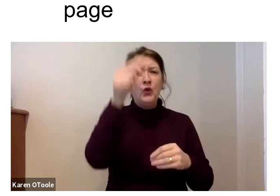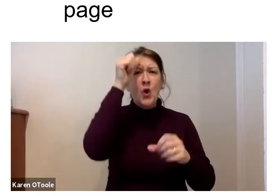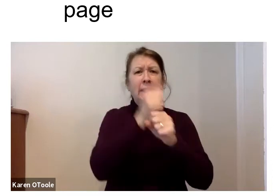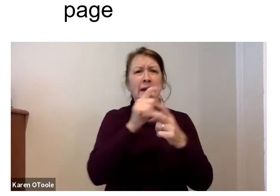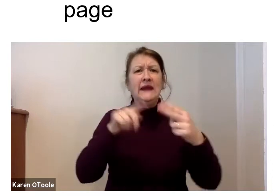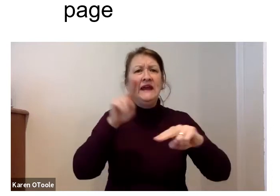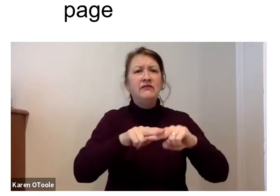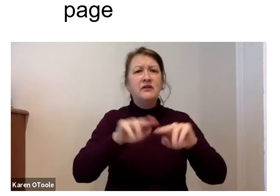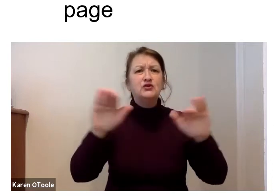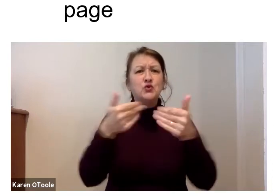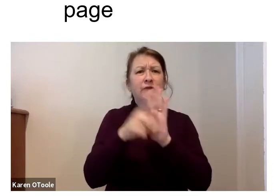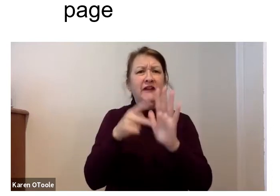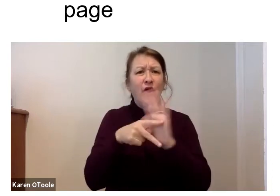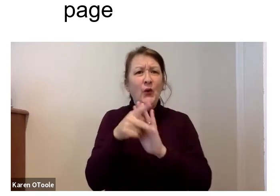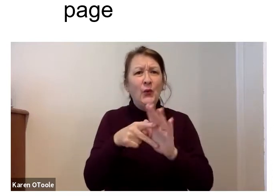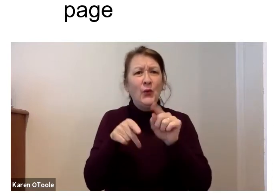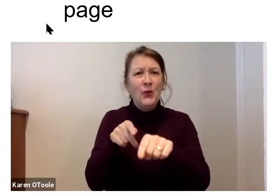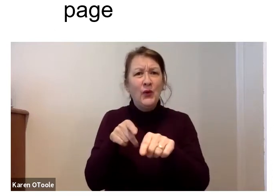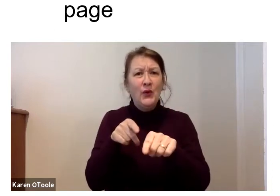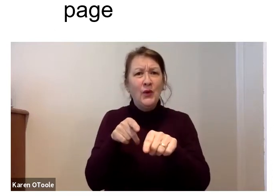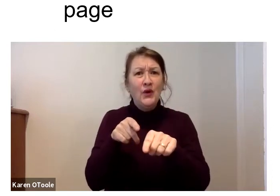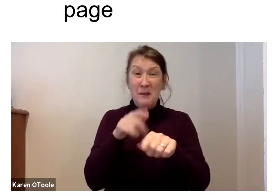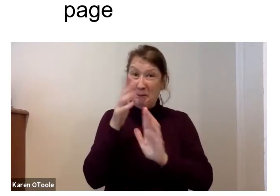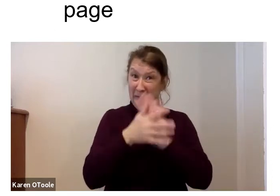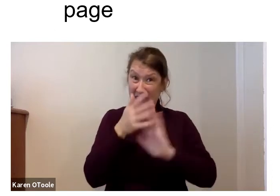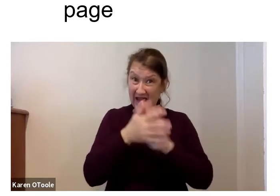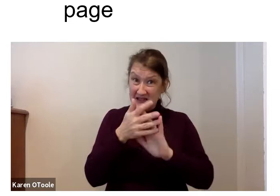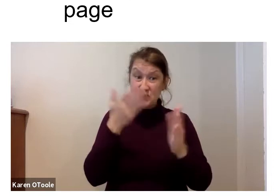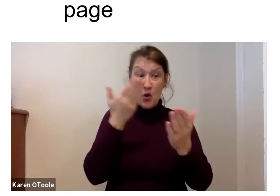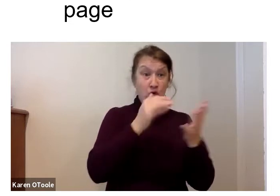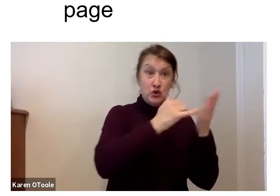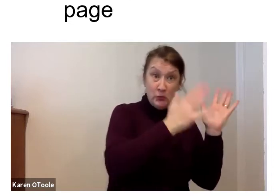quite inaccessible to visually impaired people.